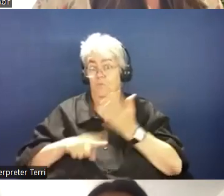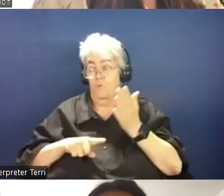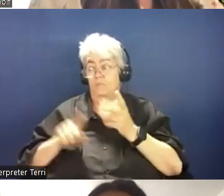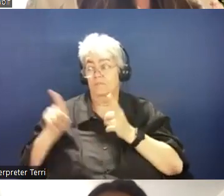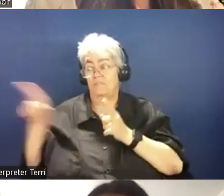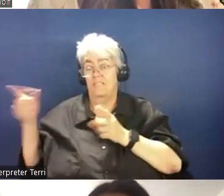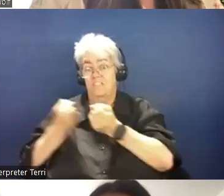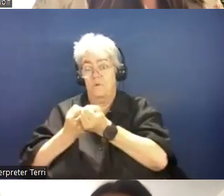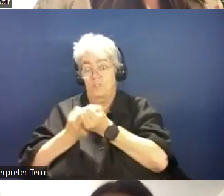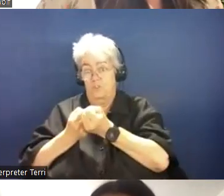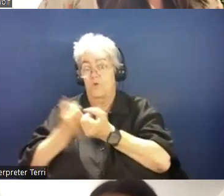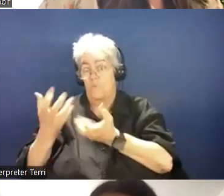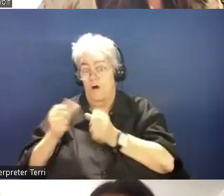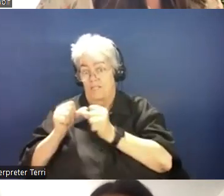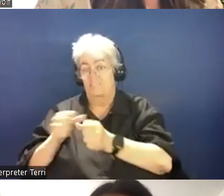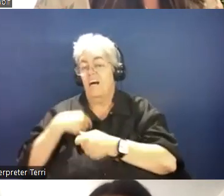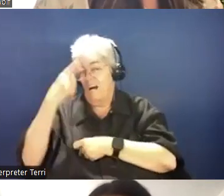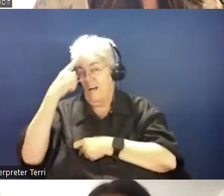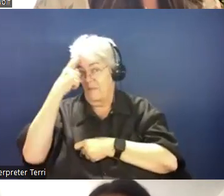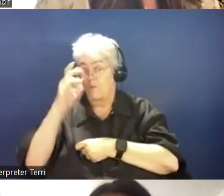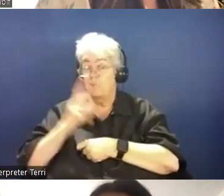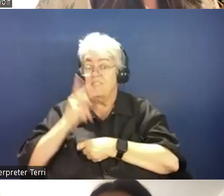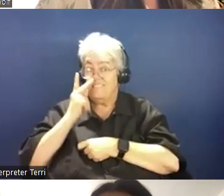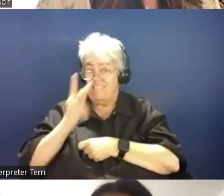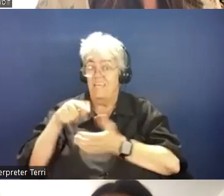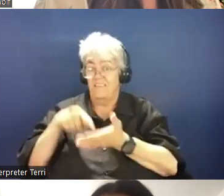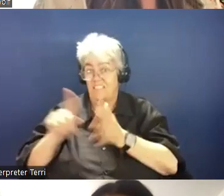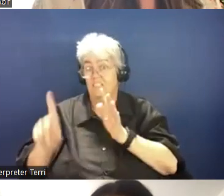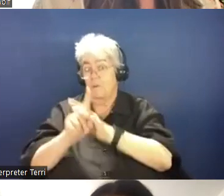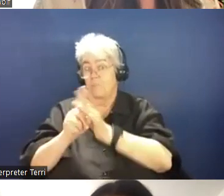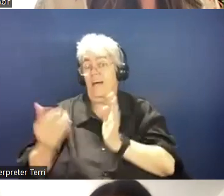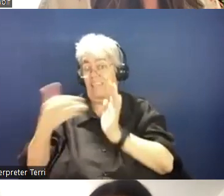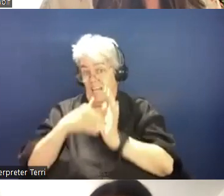I do think that we'll see another look at the family time for grandparents legislation again.